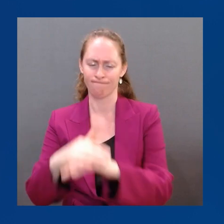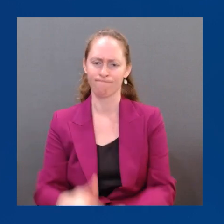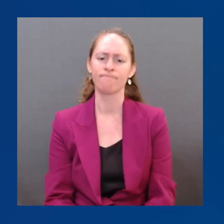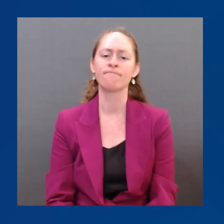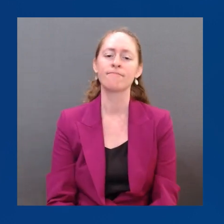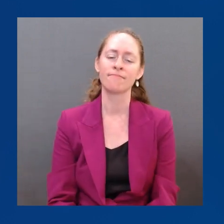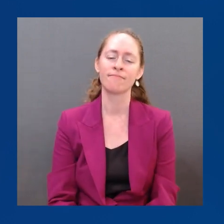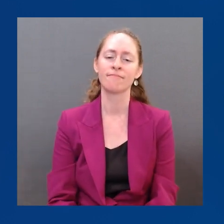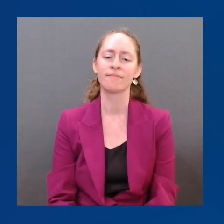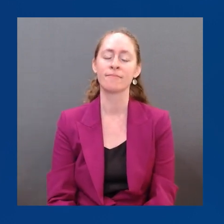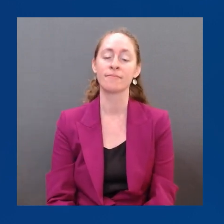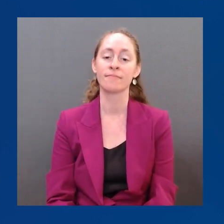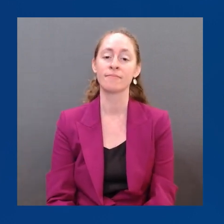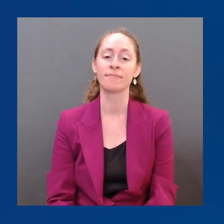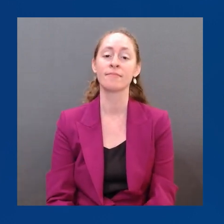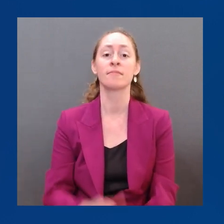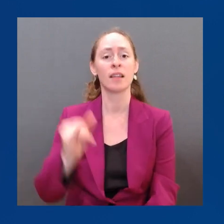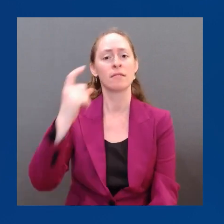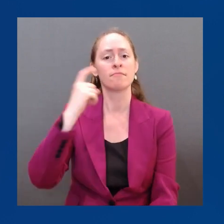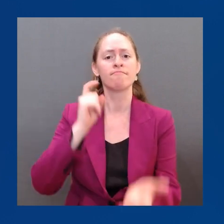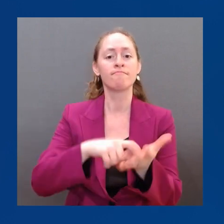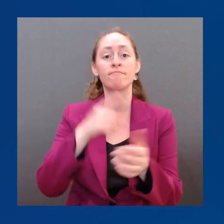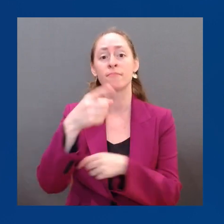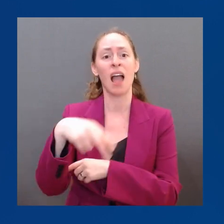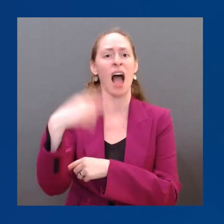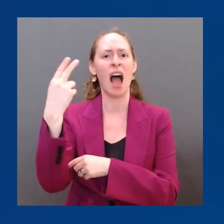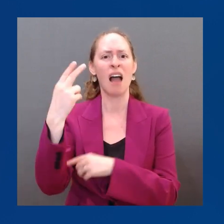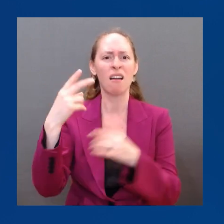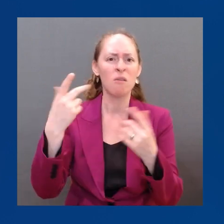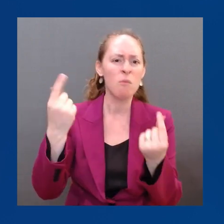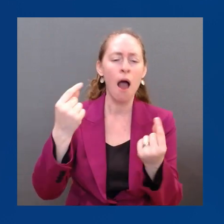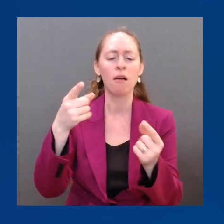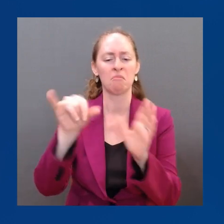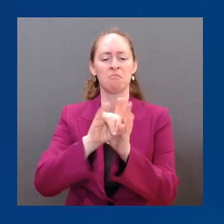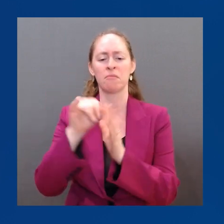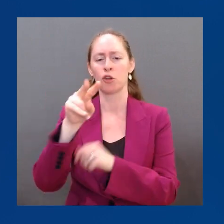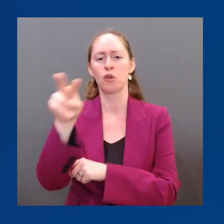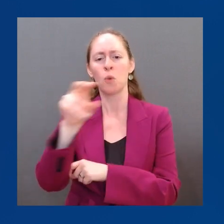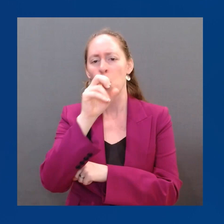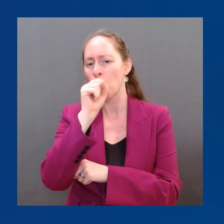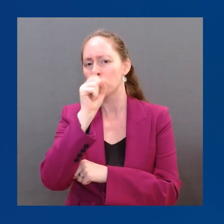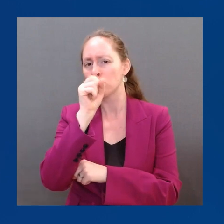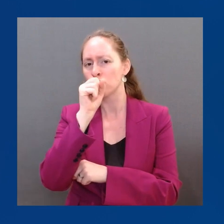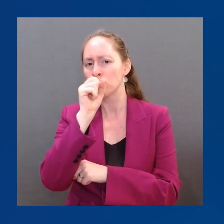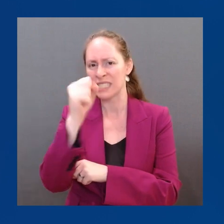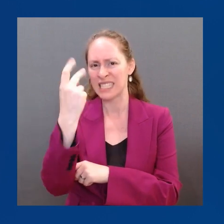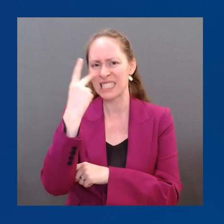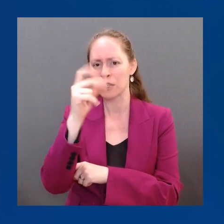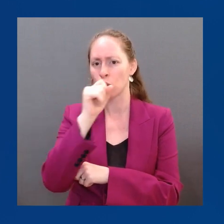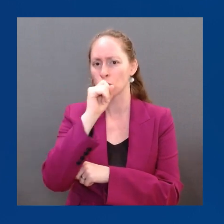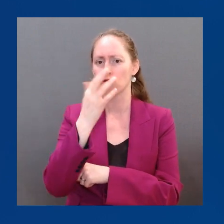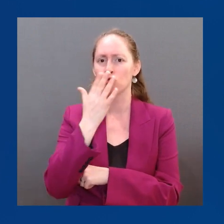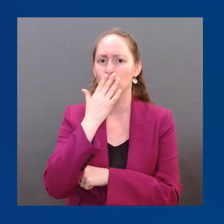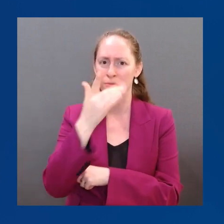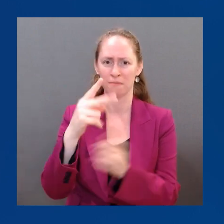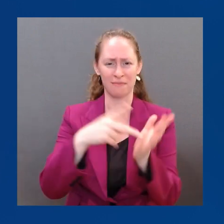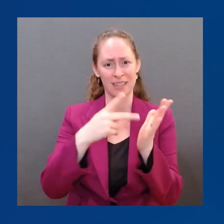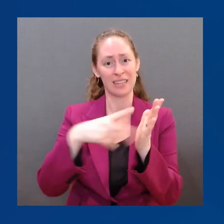those in orange -- we urge local leaders to encourage use of prevention strategies like masking in public indoor settings